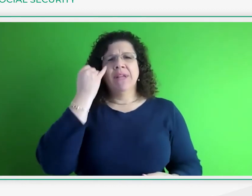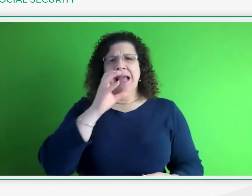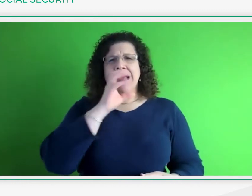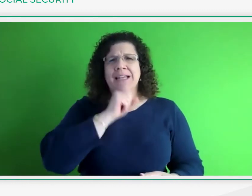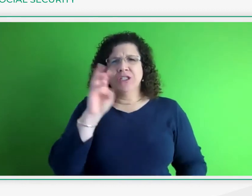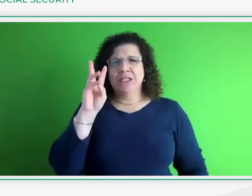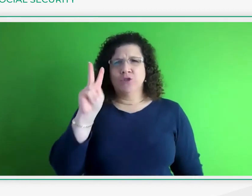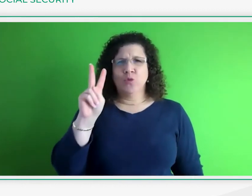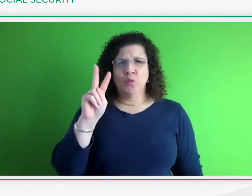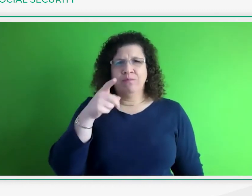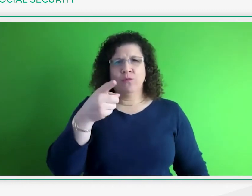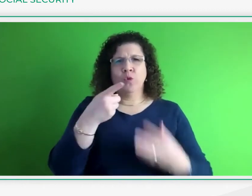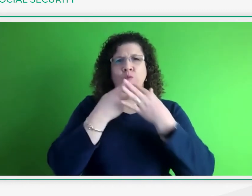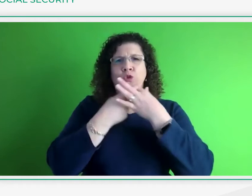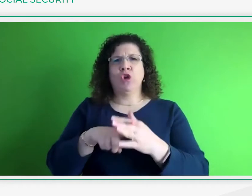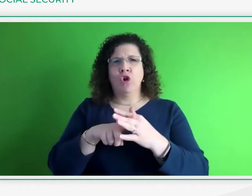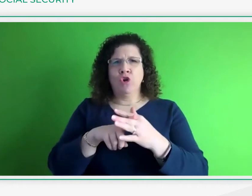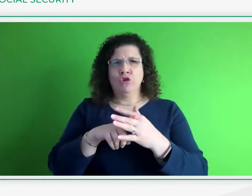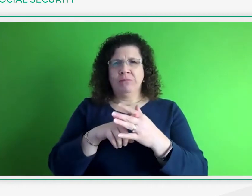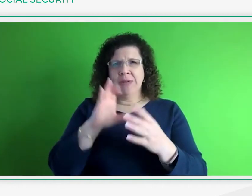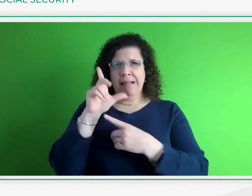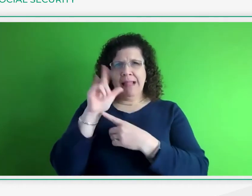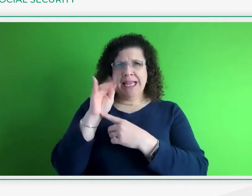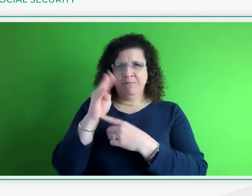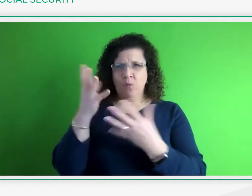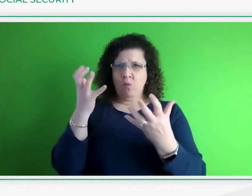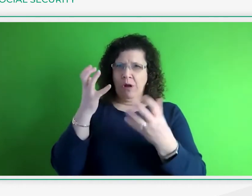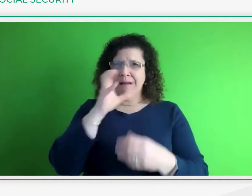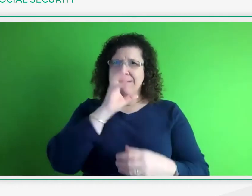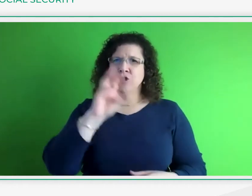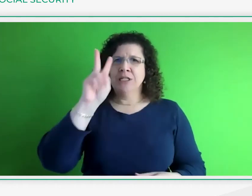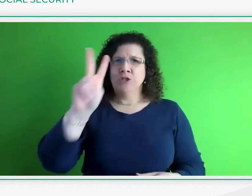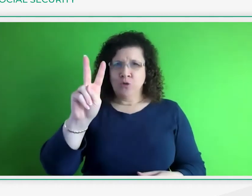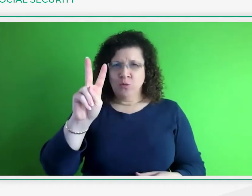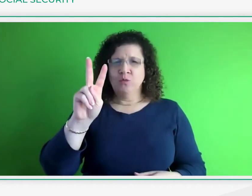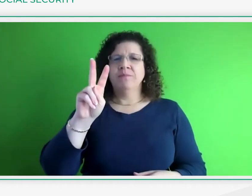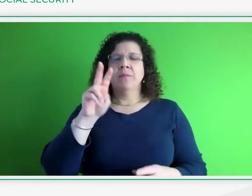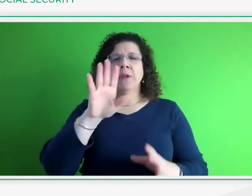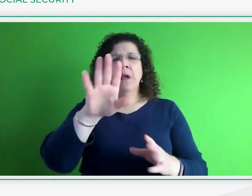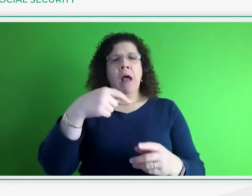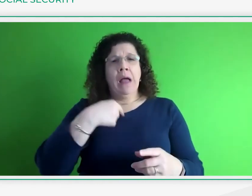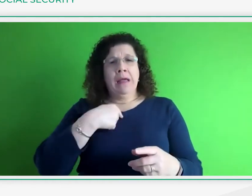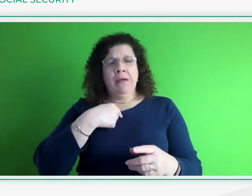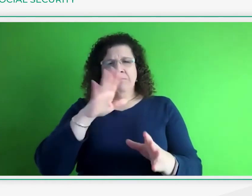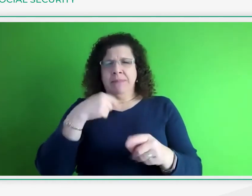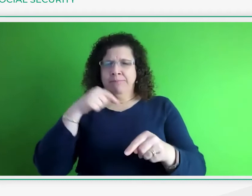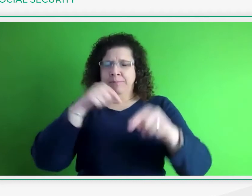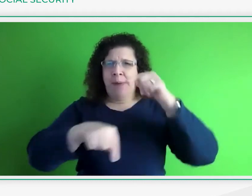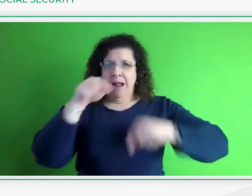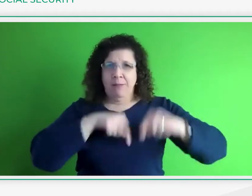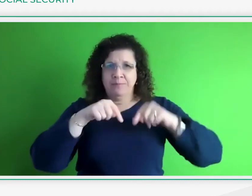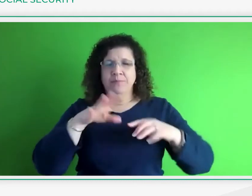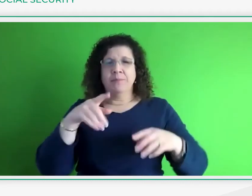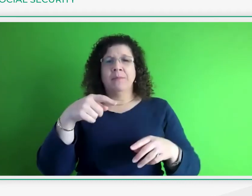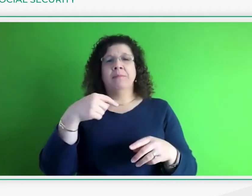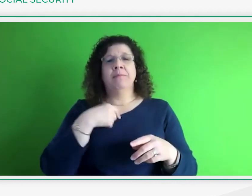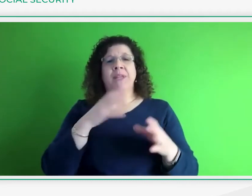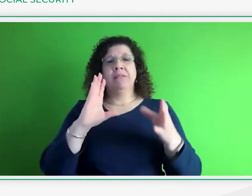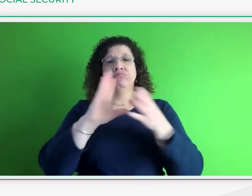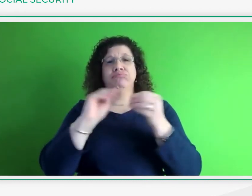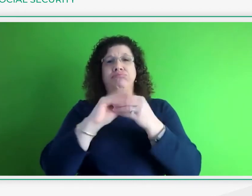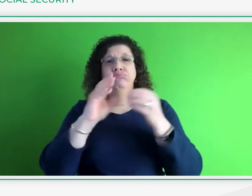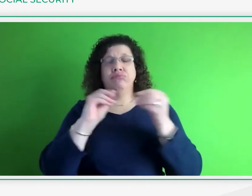If you're 62 years old and claim early, which you can – actually, let me back up a minute